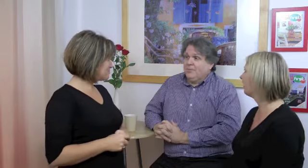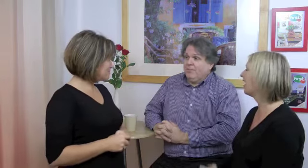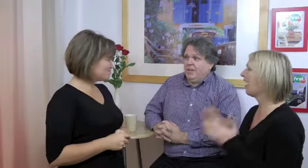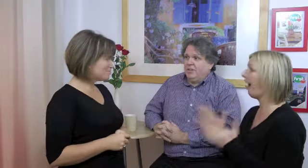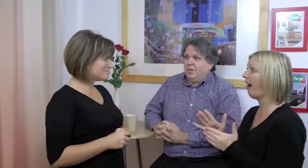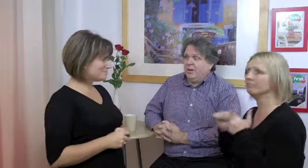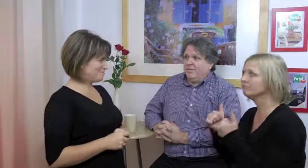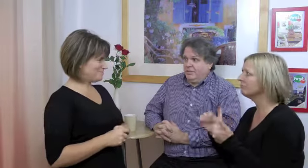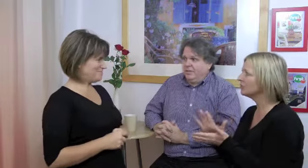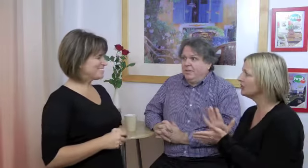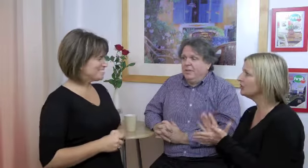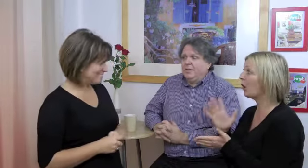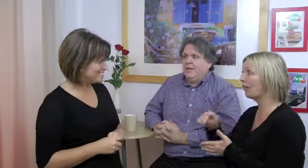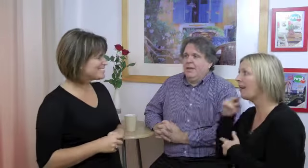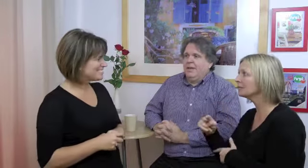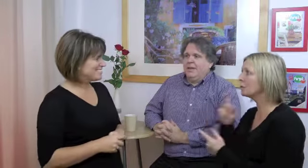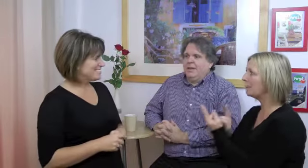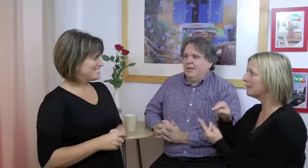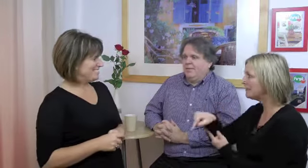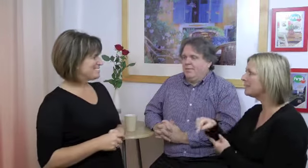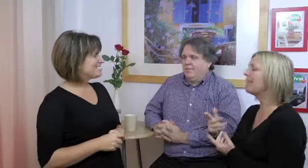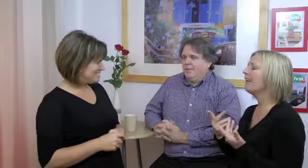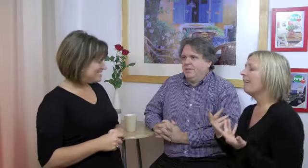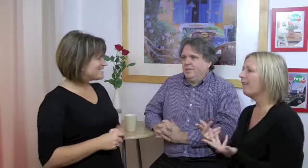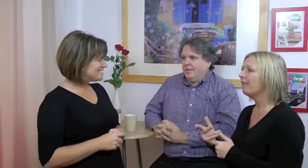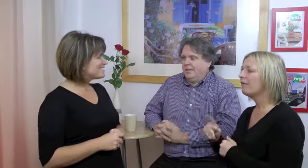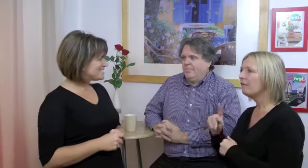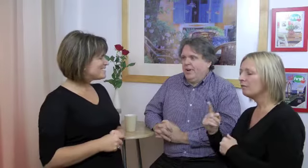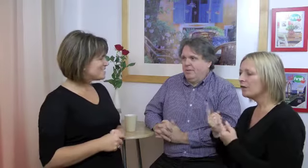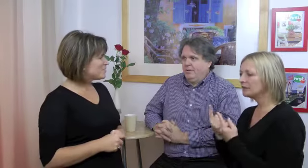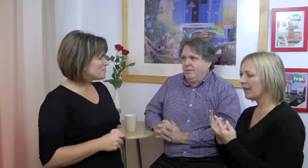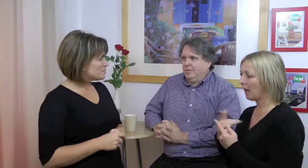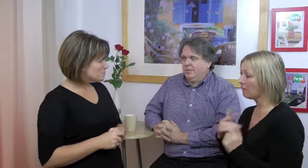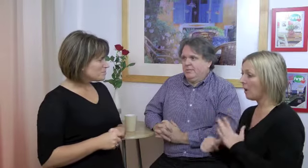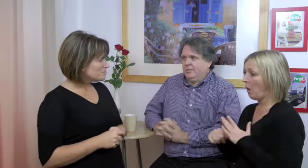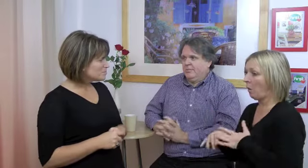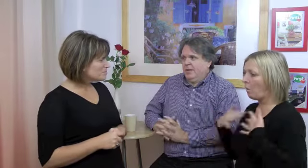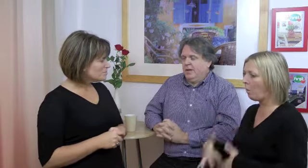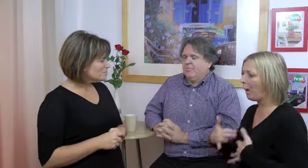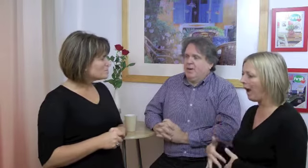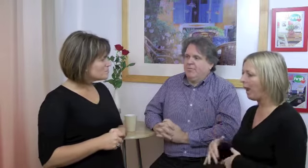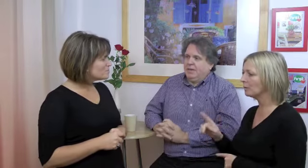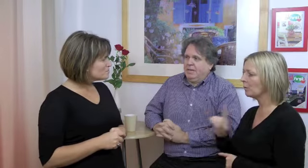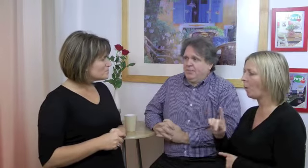It was a really enjoyable afternoon. The first thing that impressed me was Bath Rugby Club's